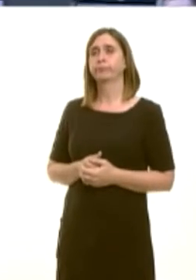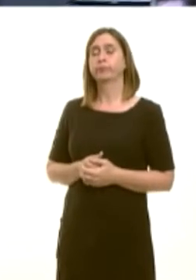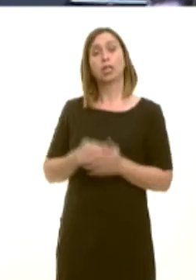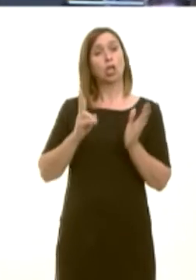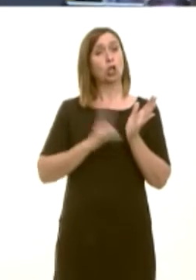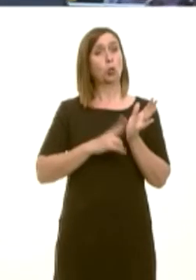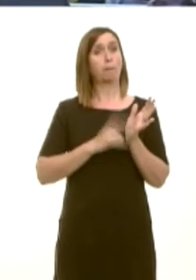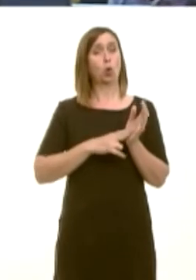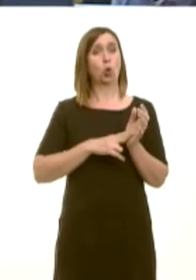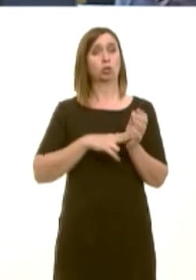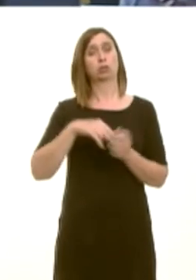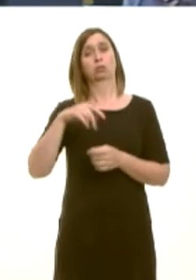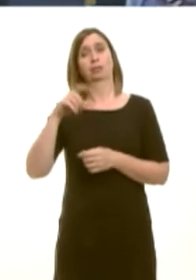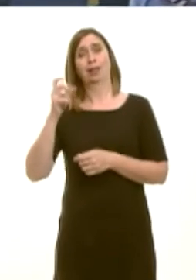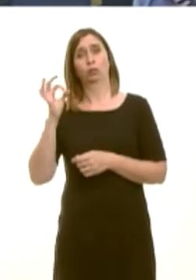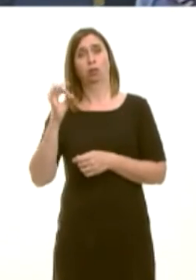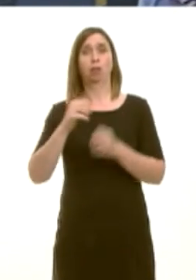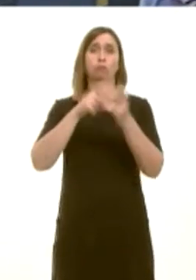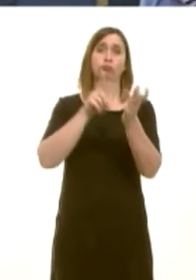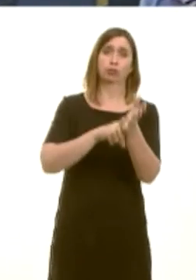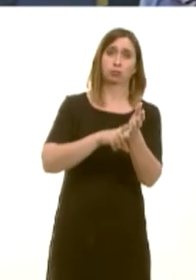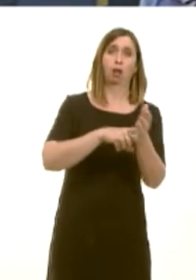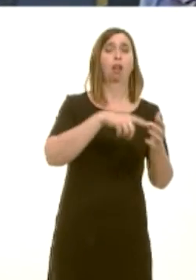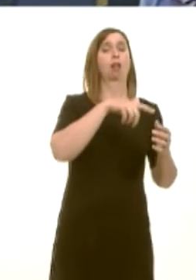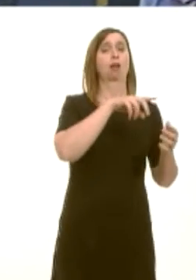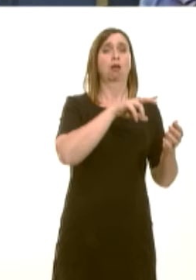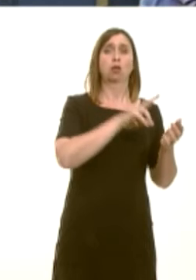Council, the City of Cardiff Council and Bristol City Council are working to collaborate on